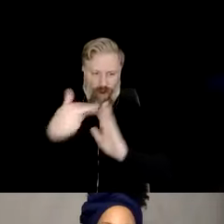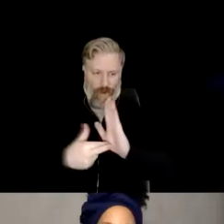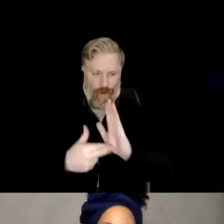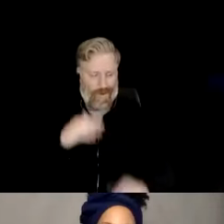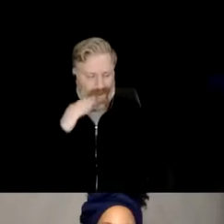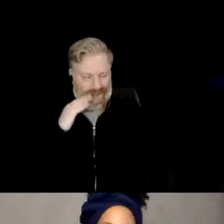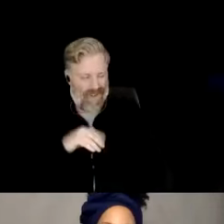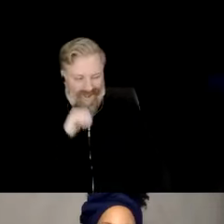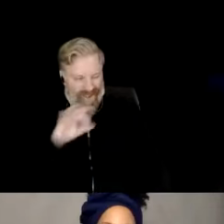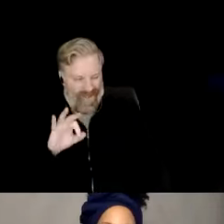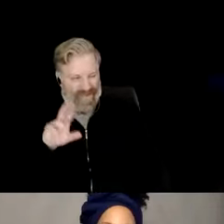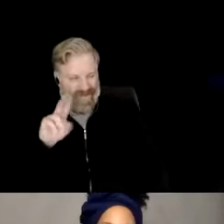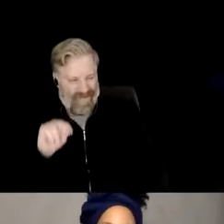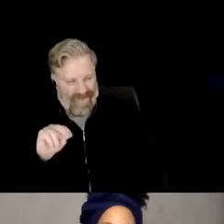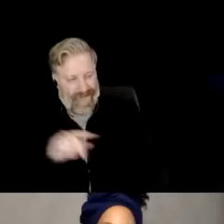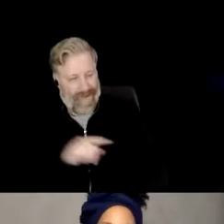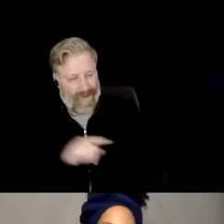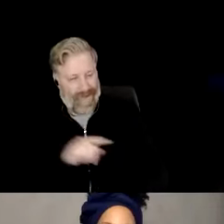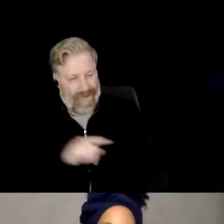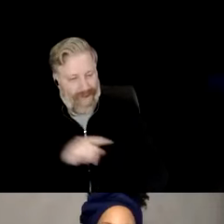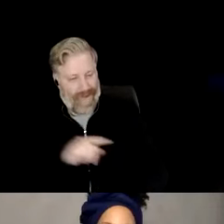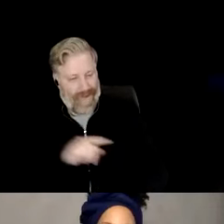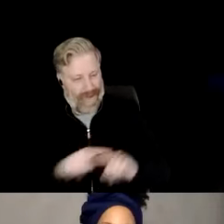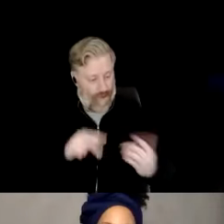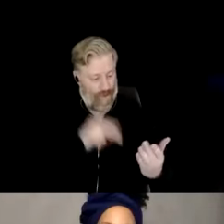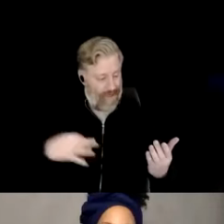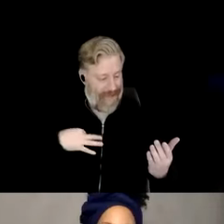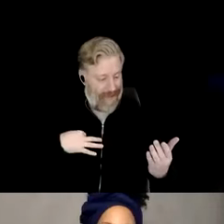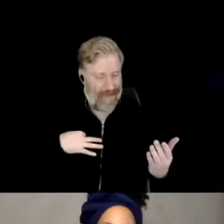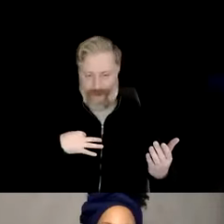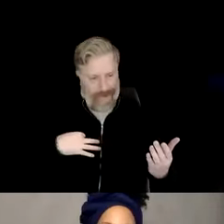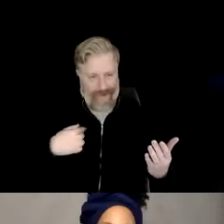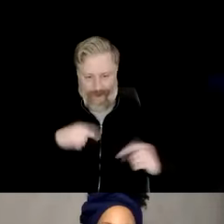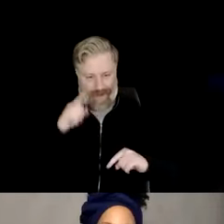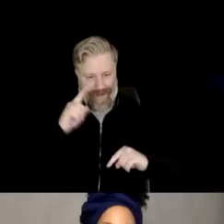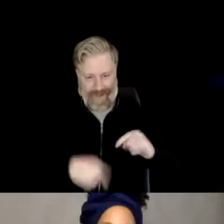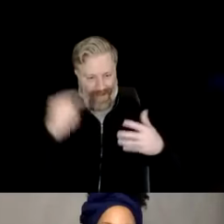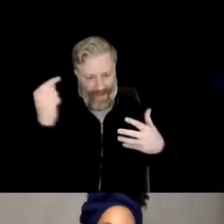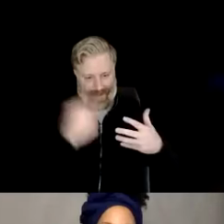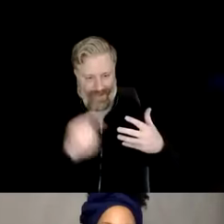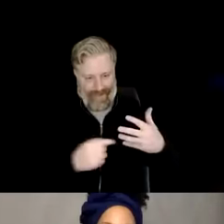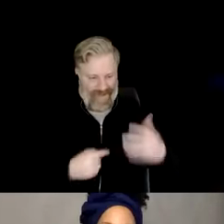that we have to enforce as we read your applications. So even though these slides aren't the most fun,